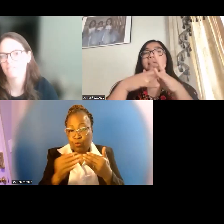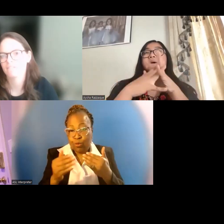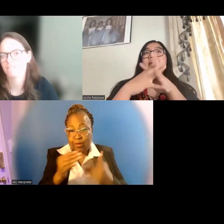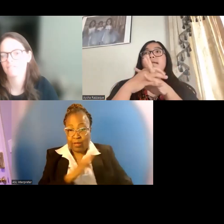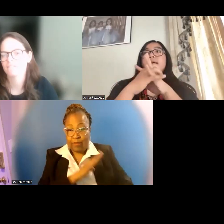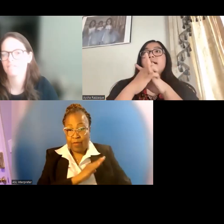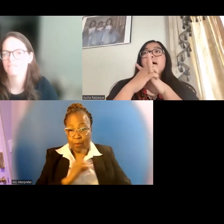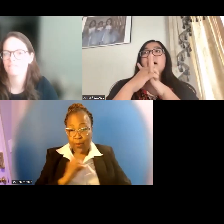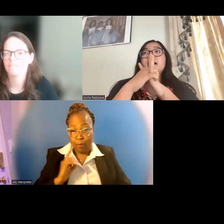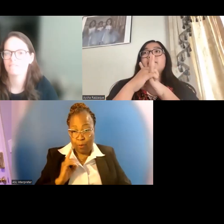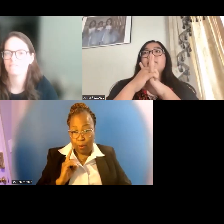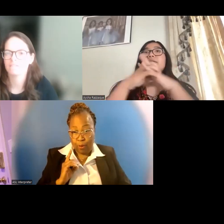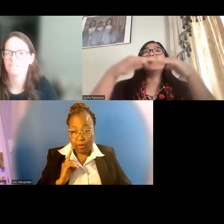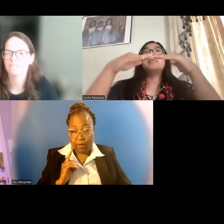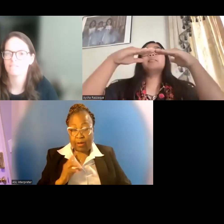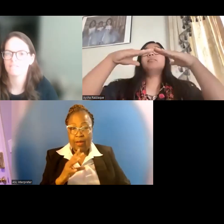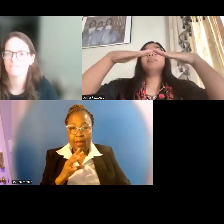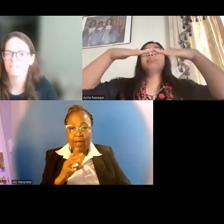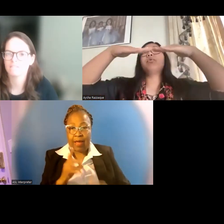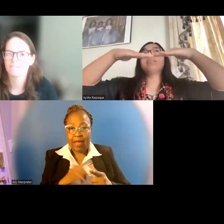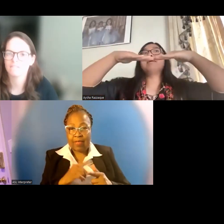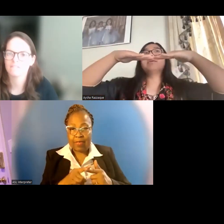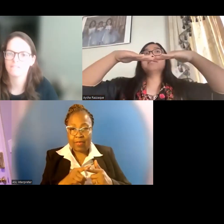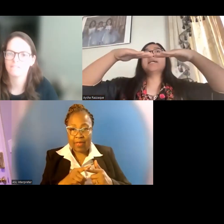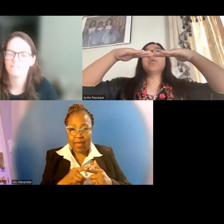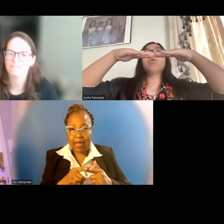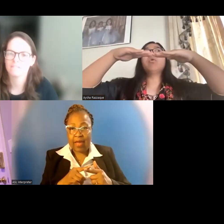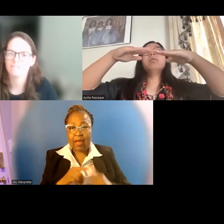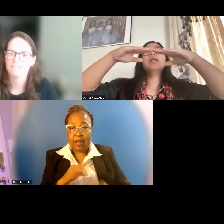and then the board members as a whole